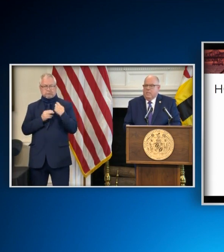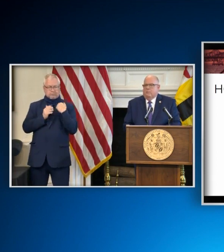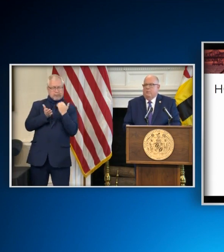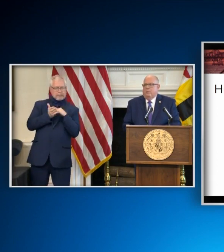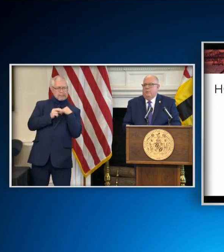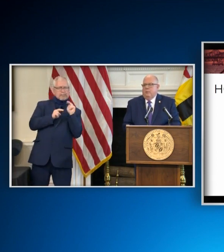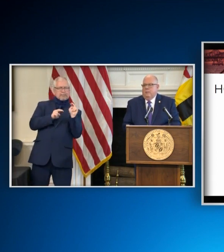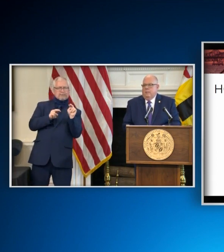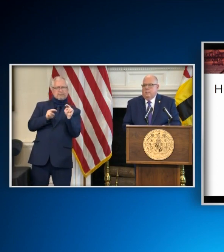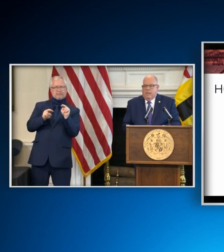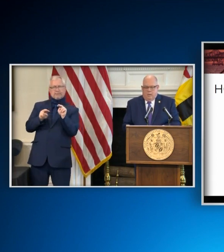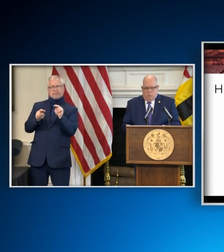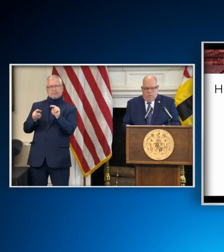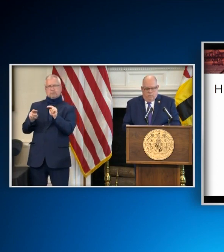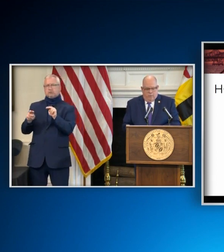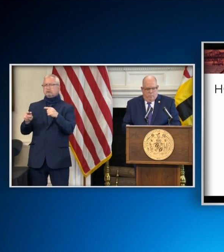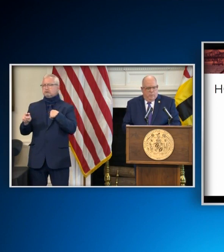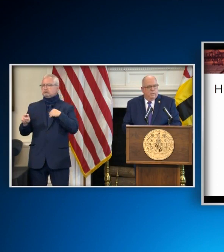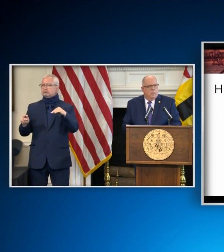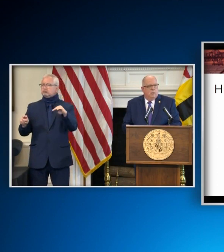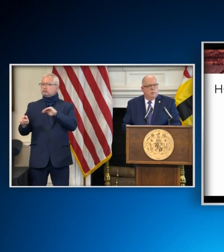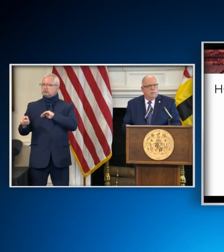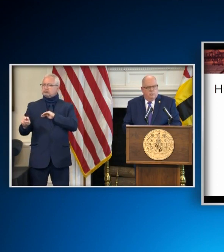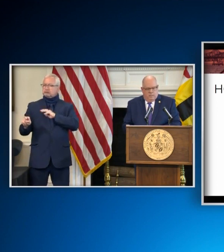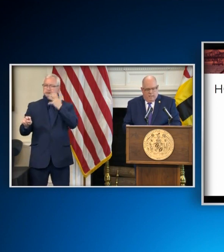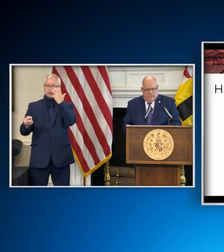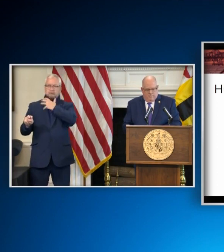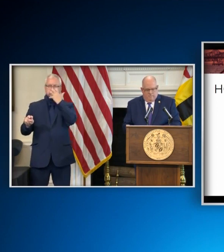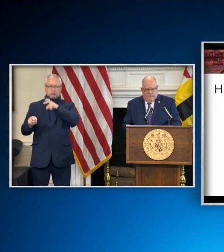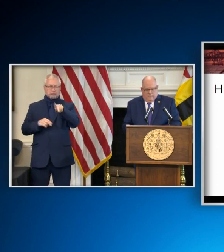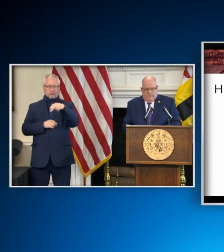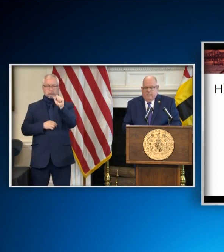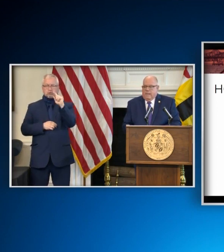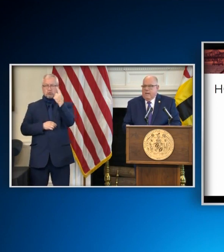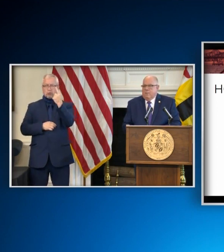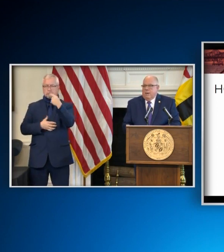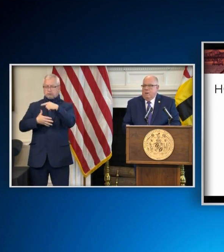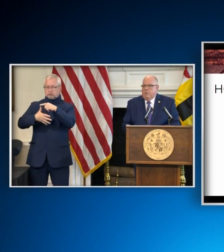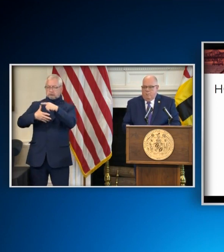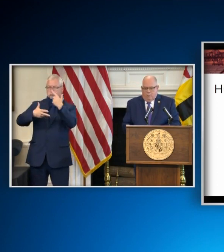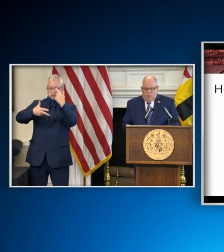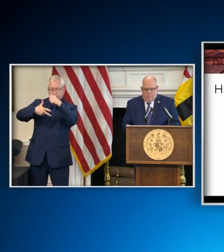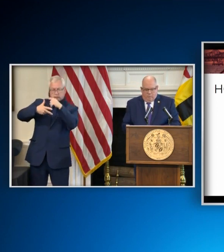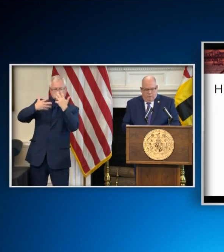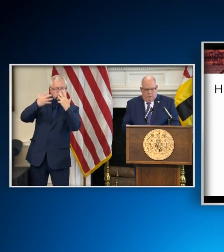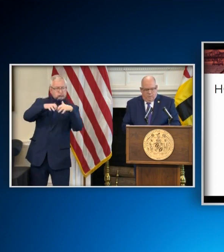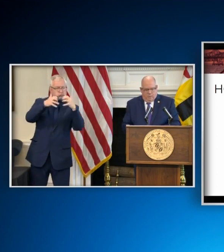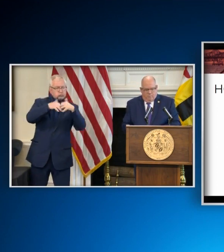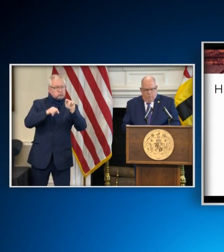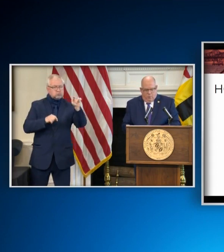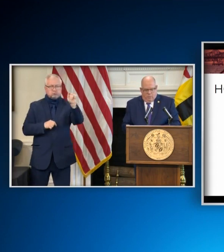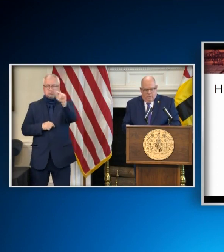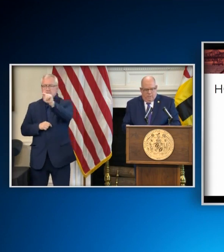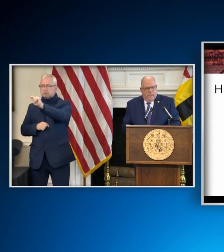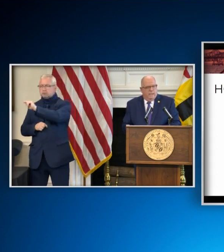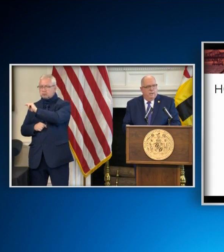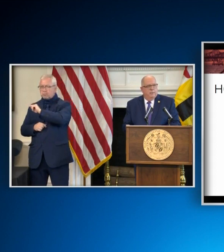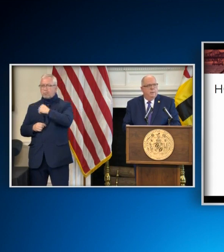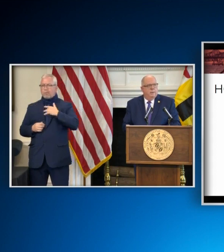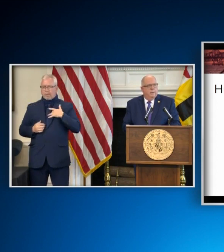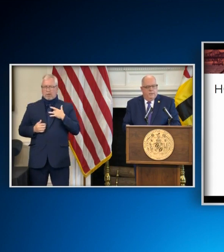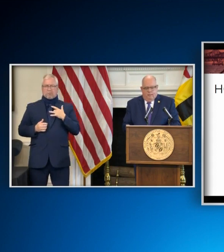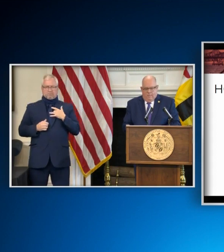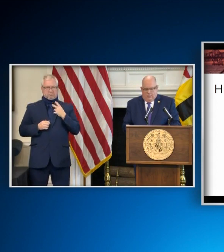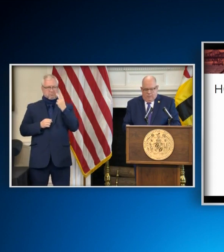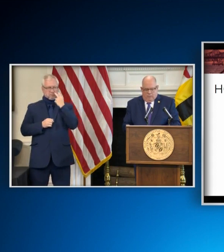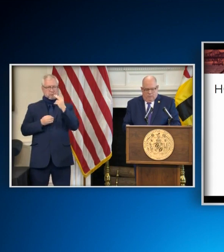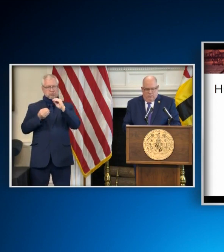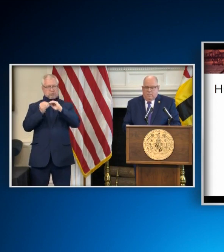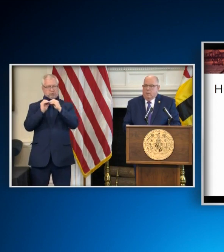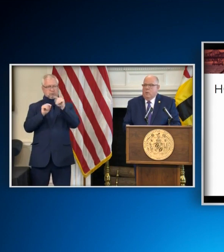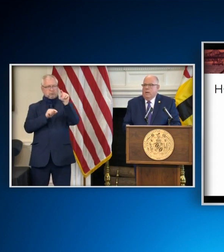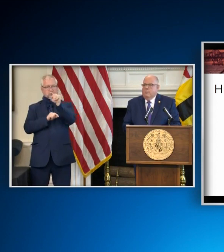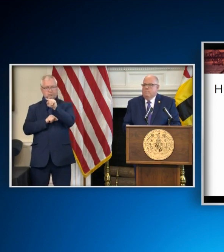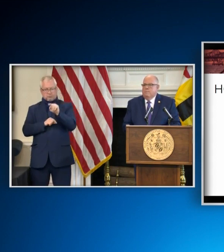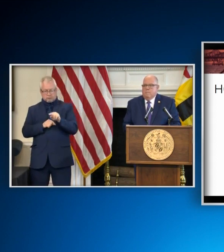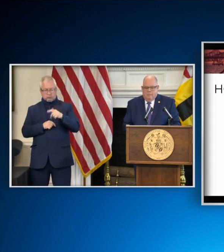OVER THE PAST TWO WEEKS WE HAVE BEEN ENCOURAGED BY ALL OF THE ACROSS THE STATE.